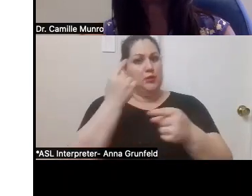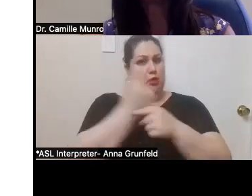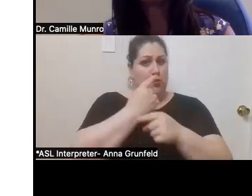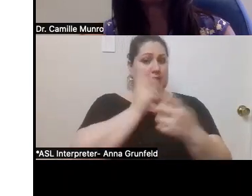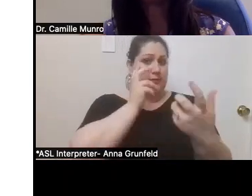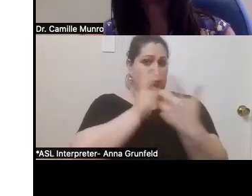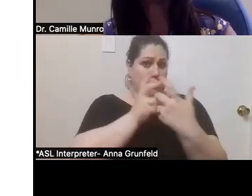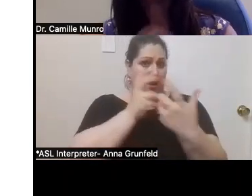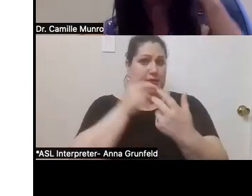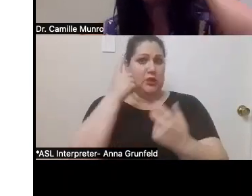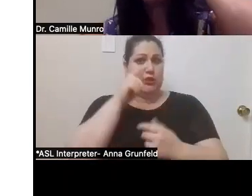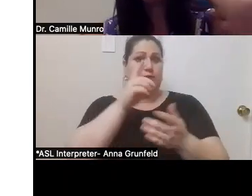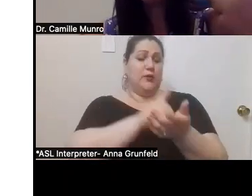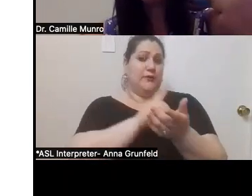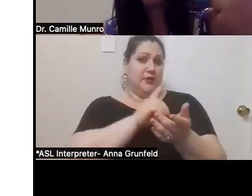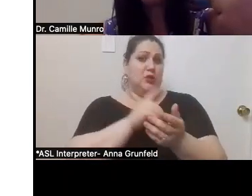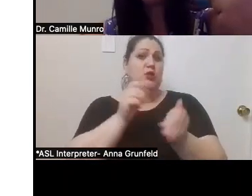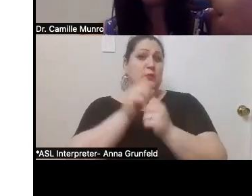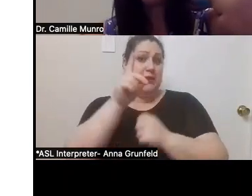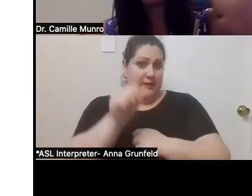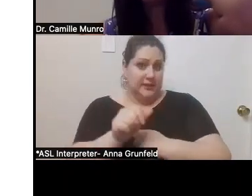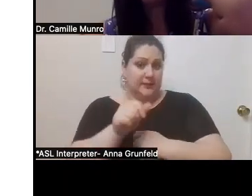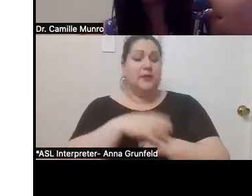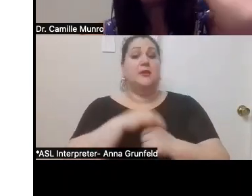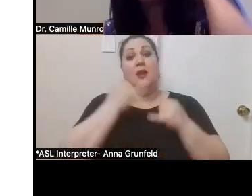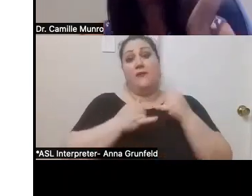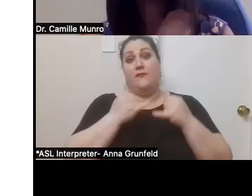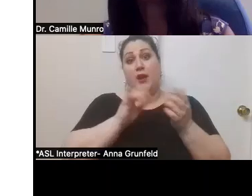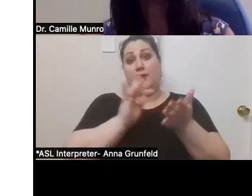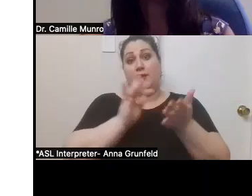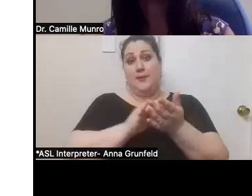And finally, the medical advisory committee recommended that all